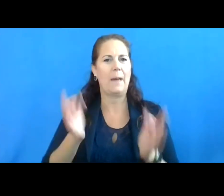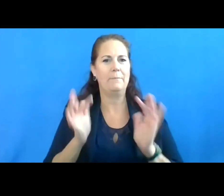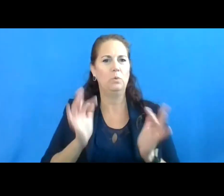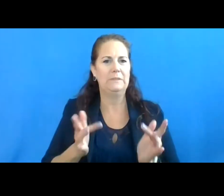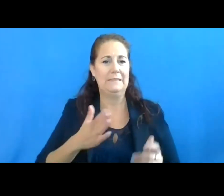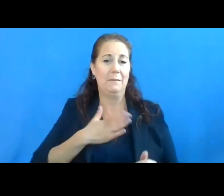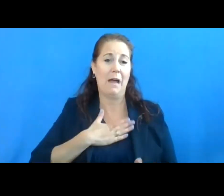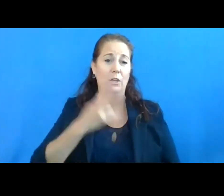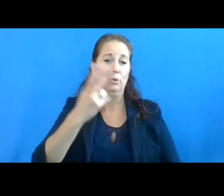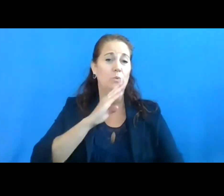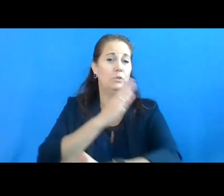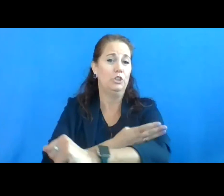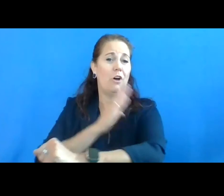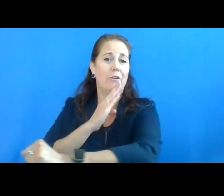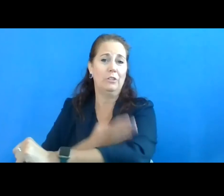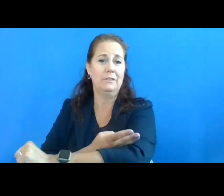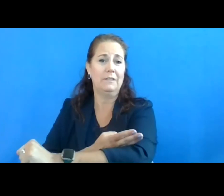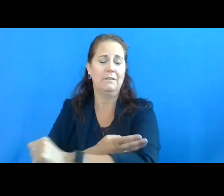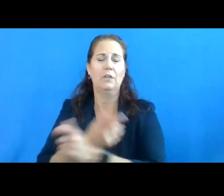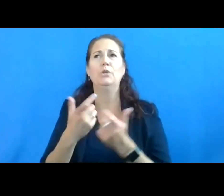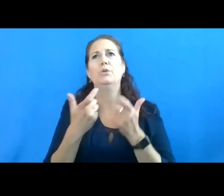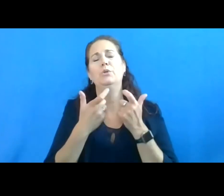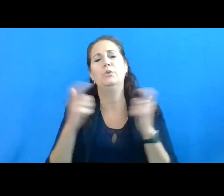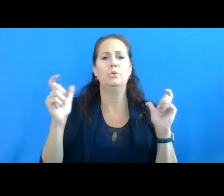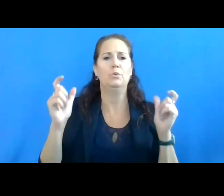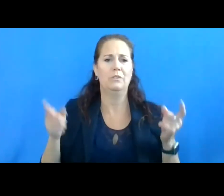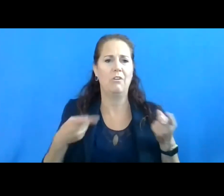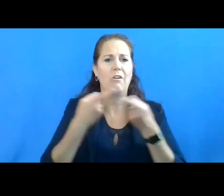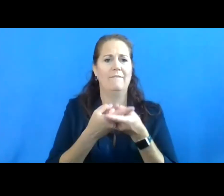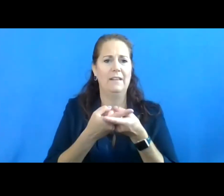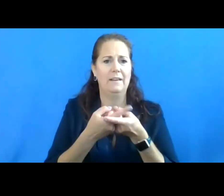That's a huge conflict.